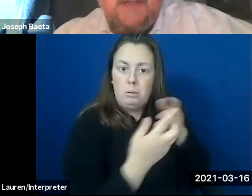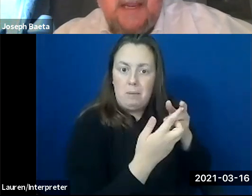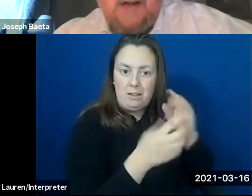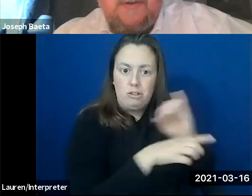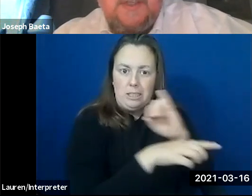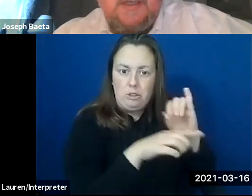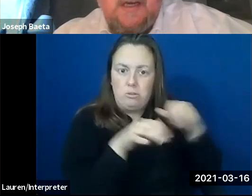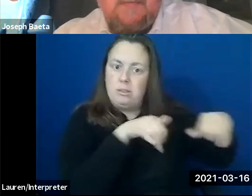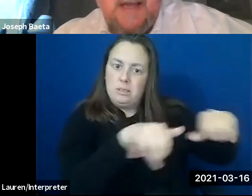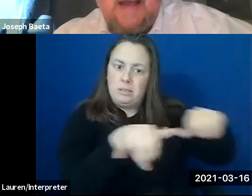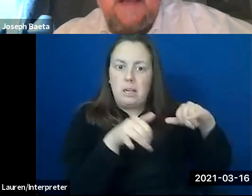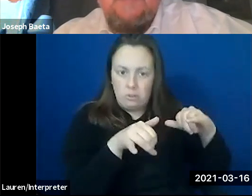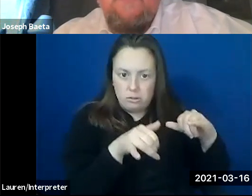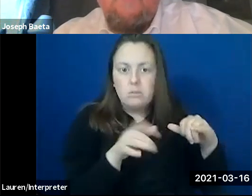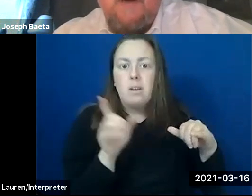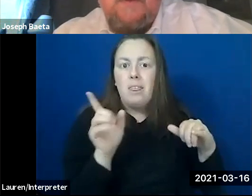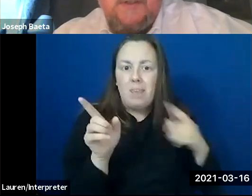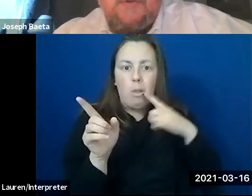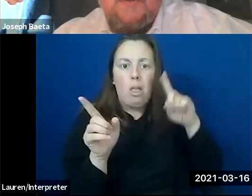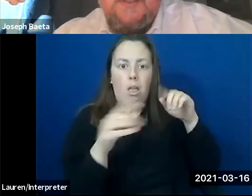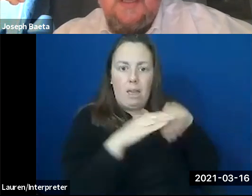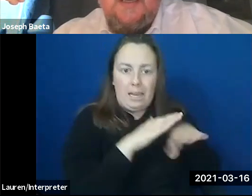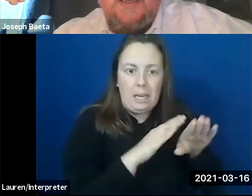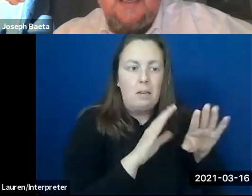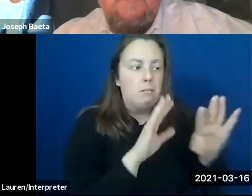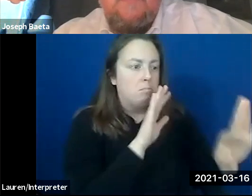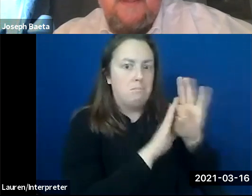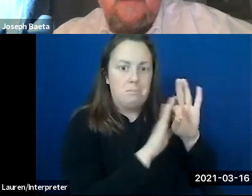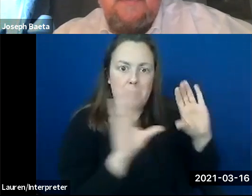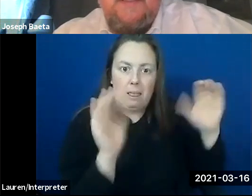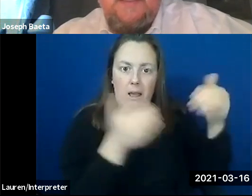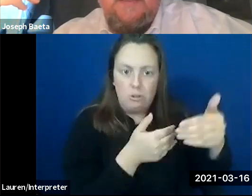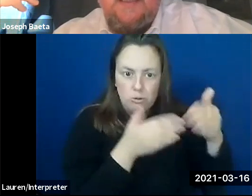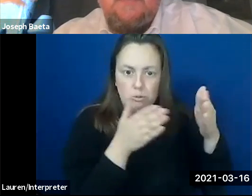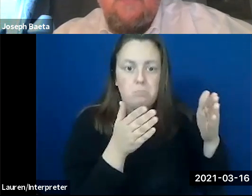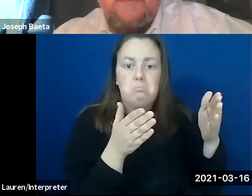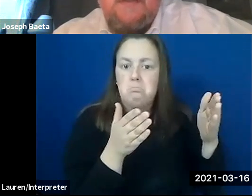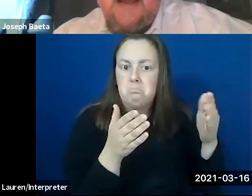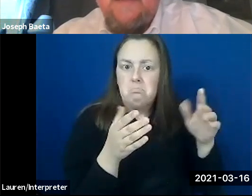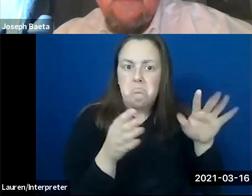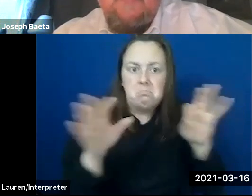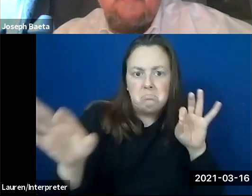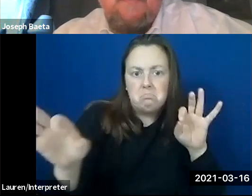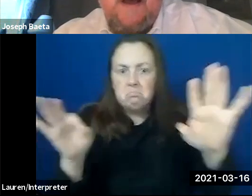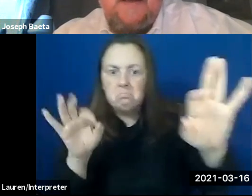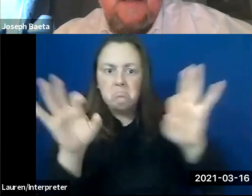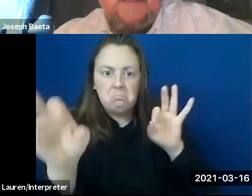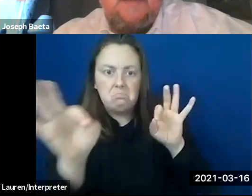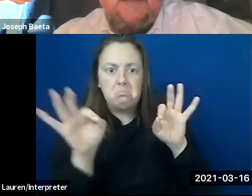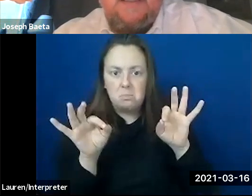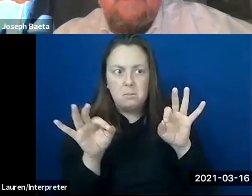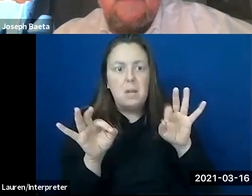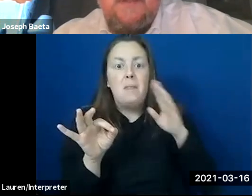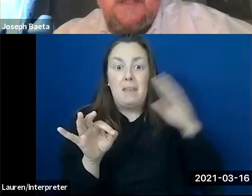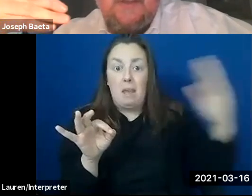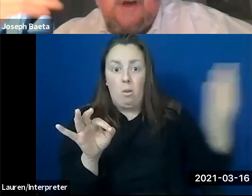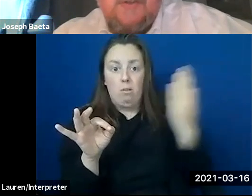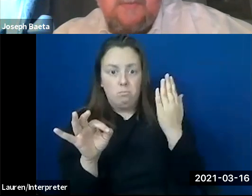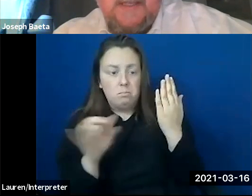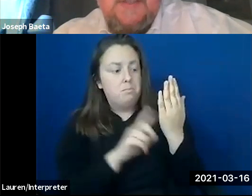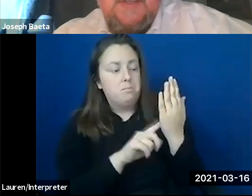Joseph Baeta: They are using guidelines for public schools within the covert guidelines that are being provided, this also means.